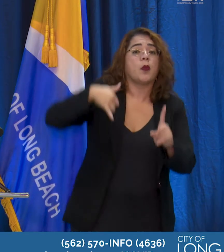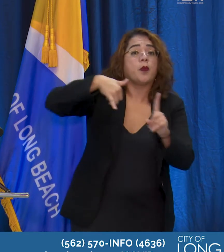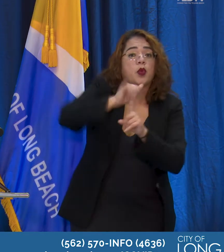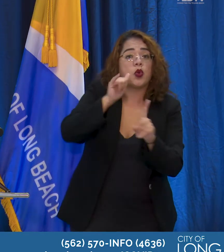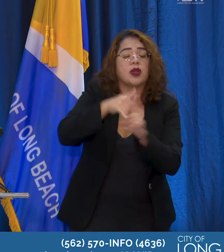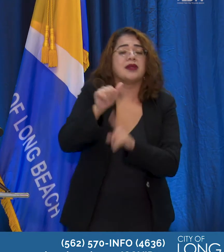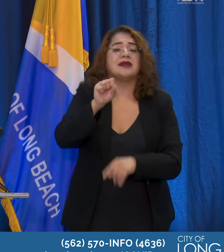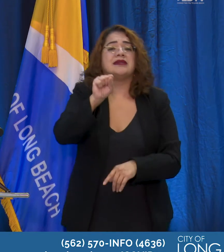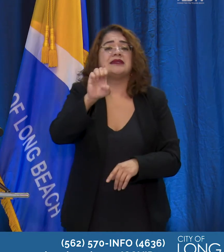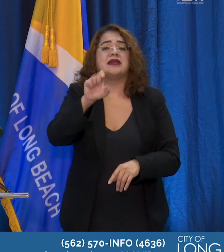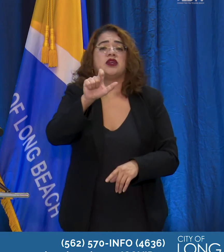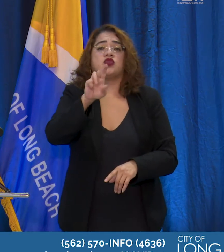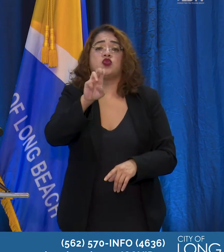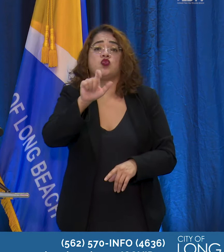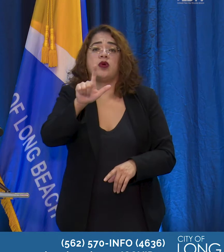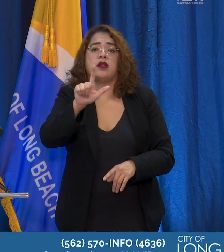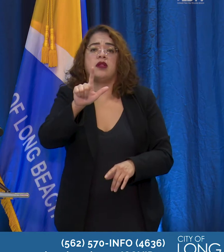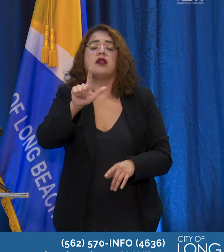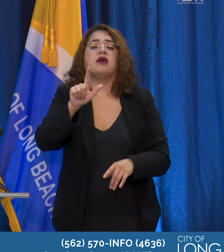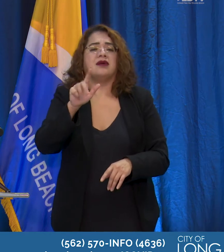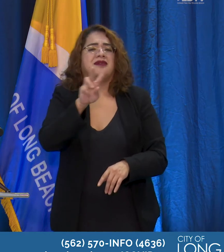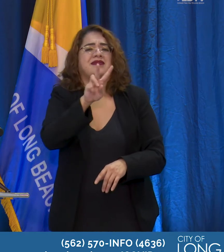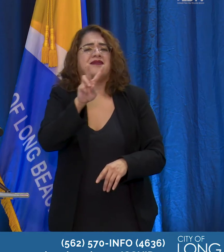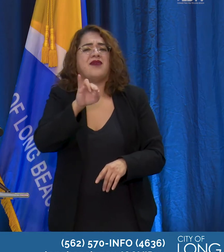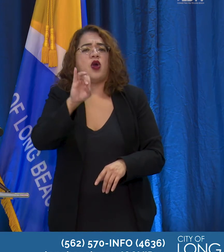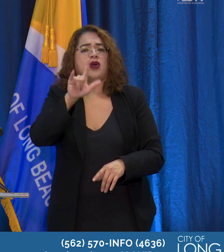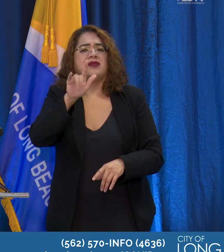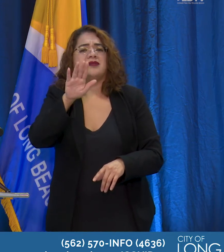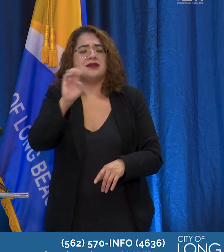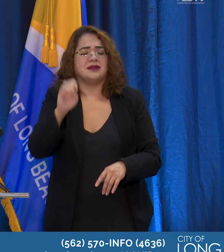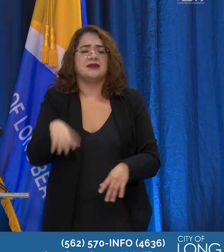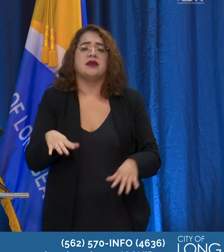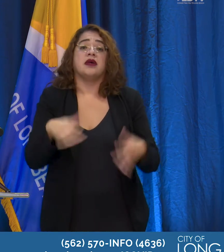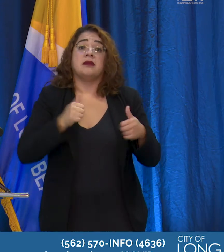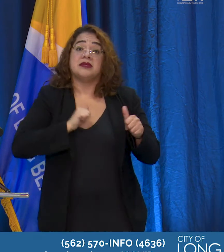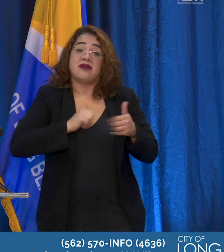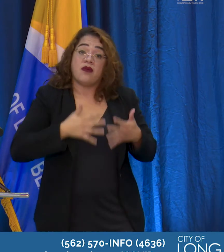Also feelings of isolation, depression, anxiety, and other stressors are known to